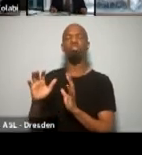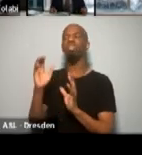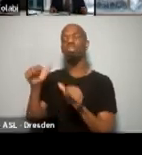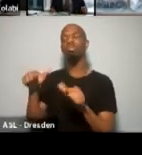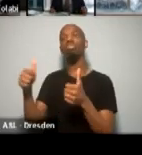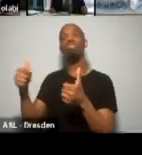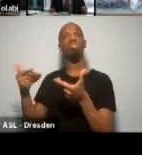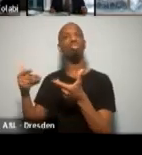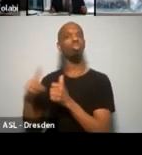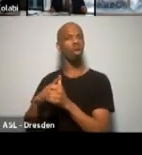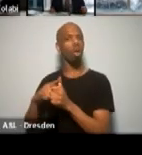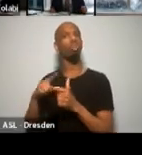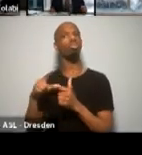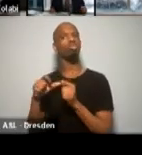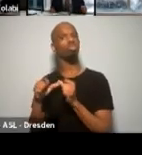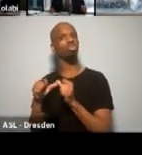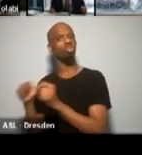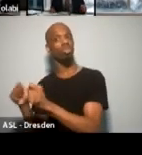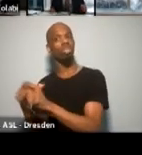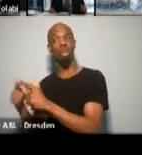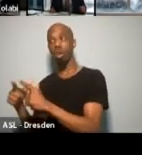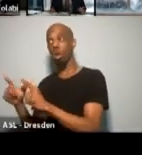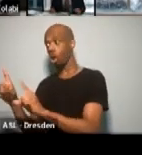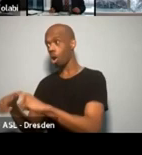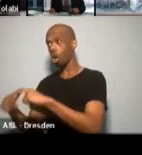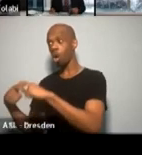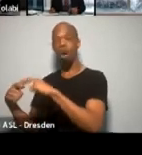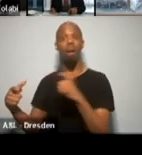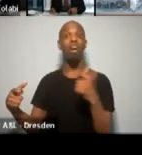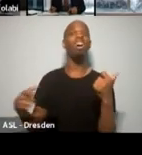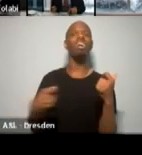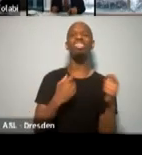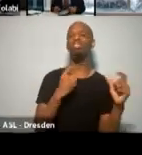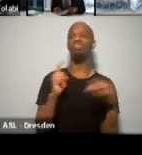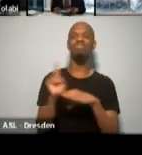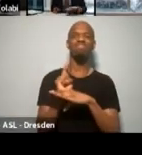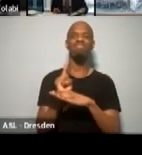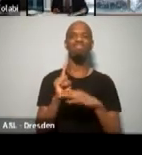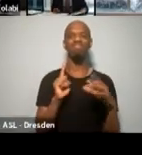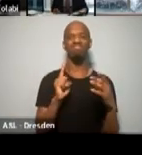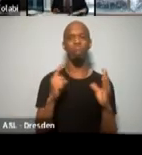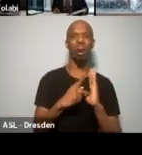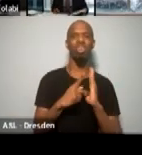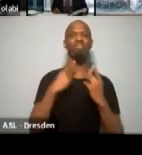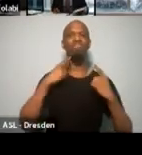Here he is. Here we go. Thank you. Here we go.